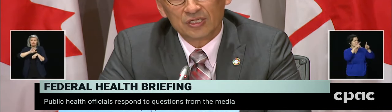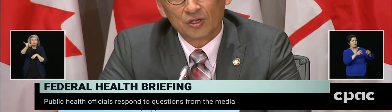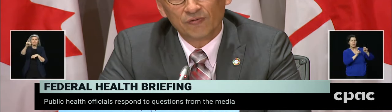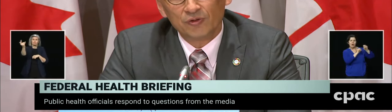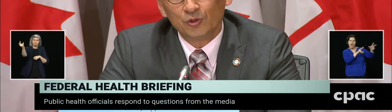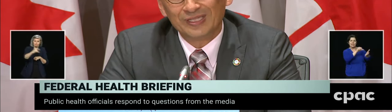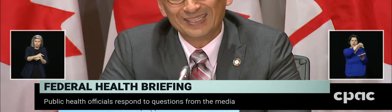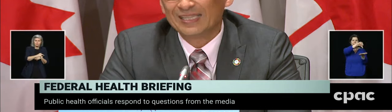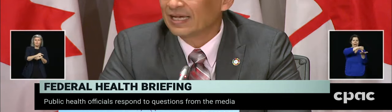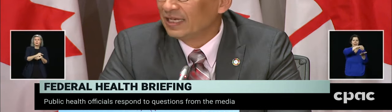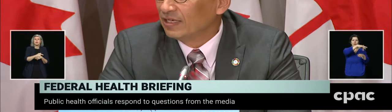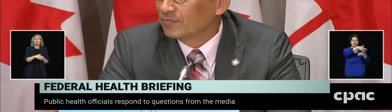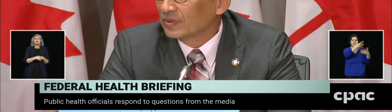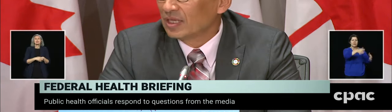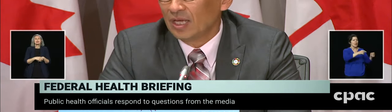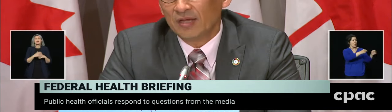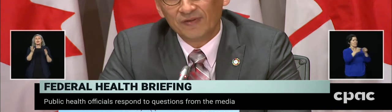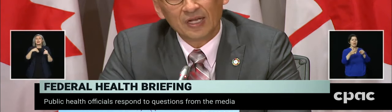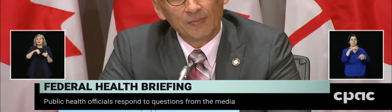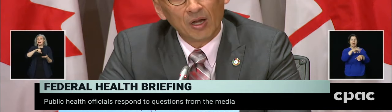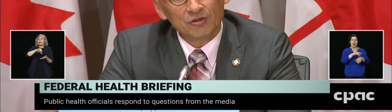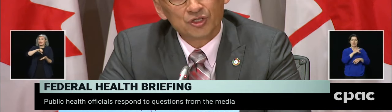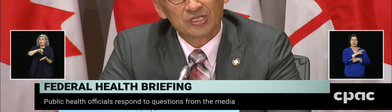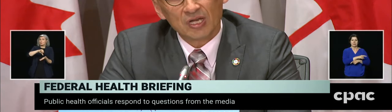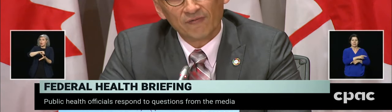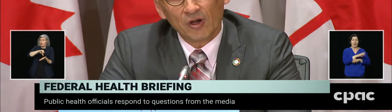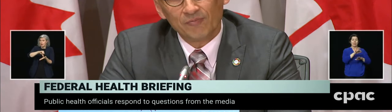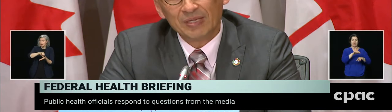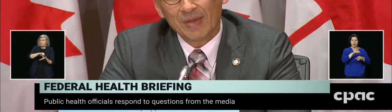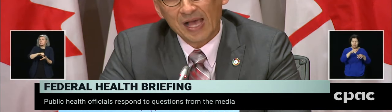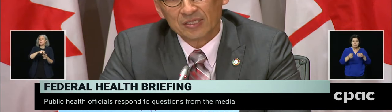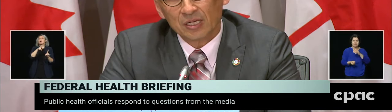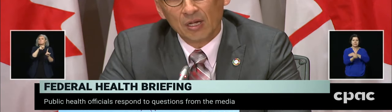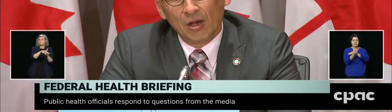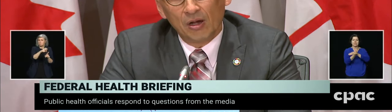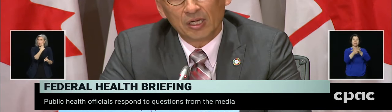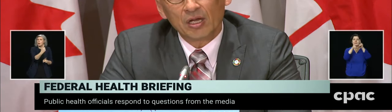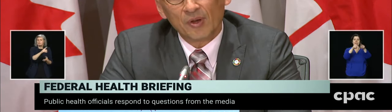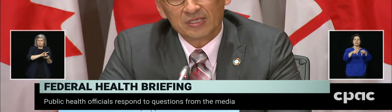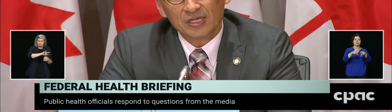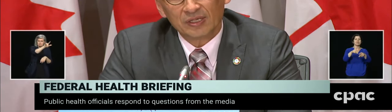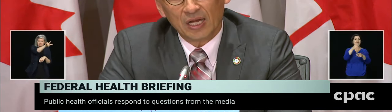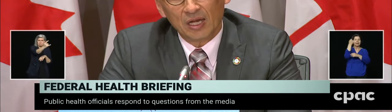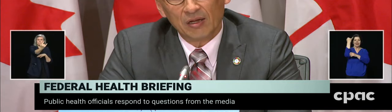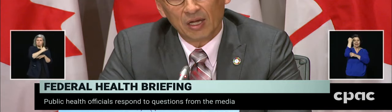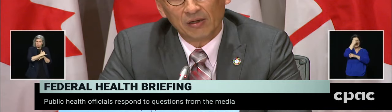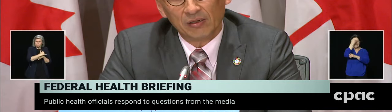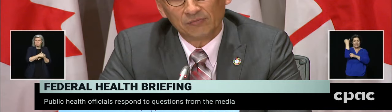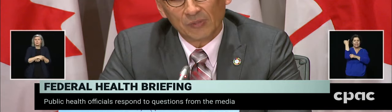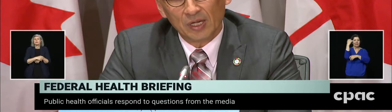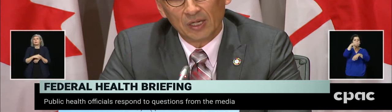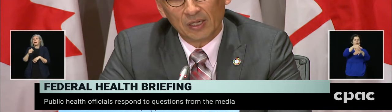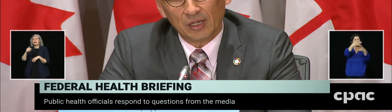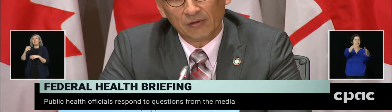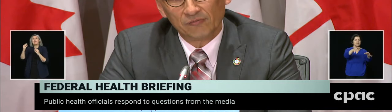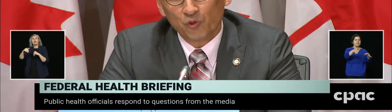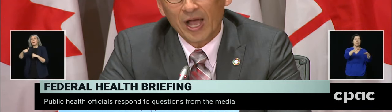BEEN THE FIRST TO NOTE THAT A CASE WAS LINKED TO IRAN,